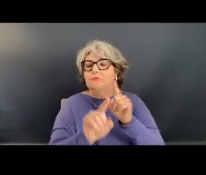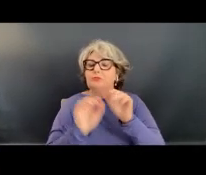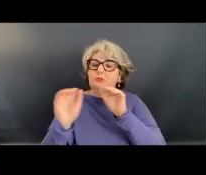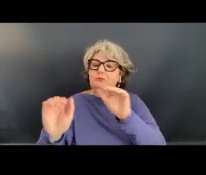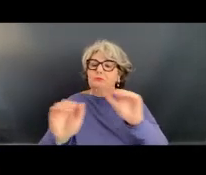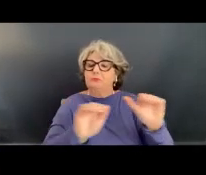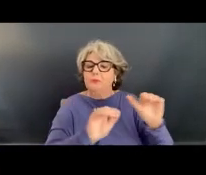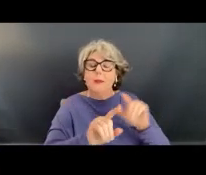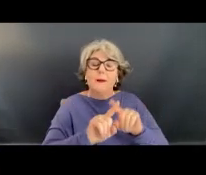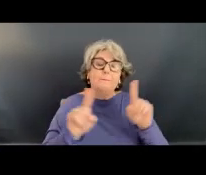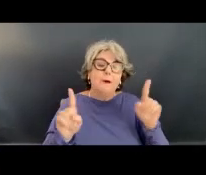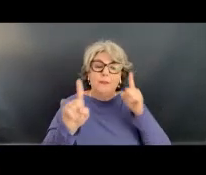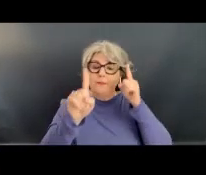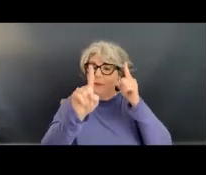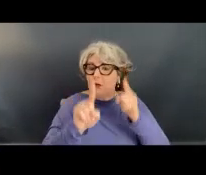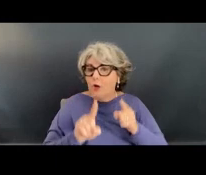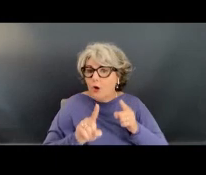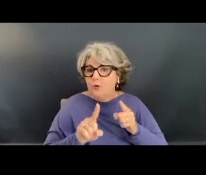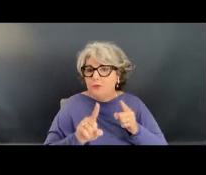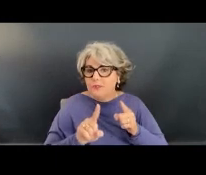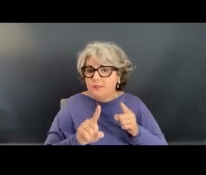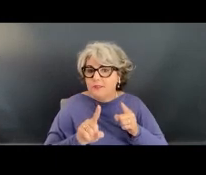But what are the goal, the ultimate goals of this program?